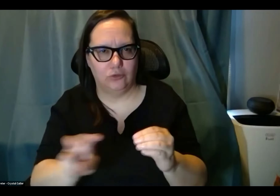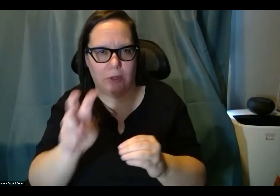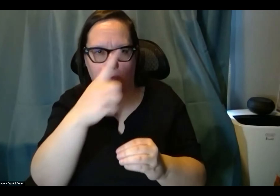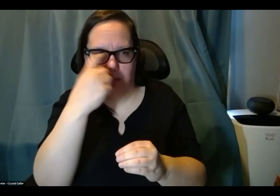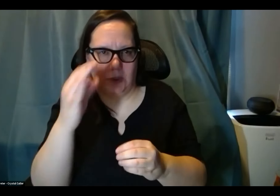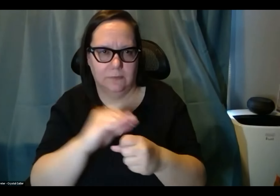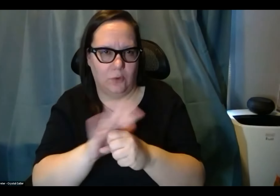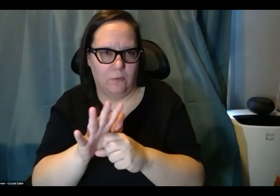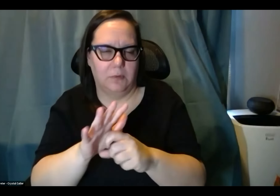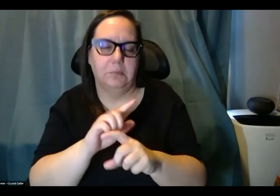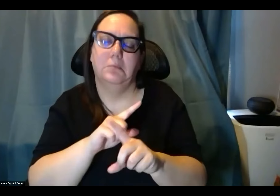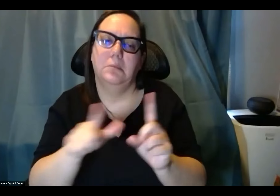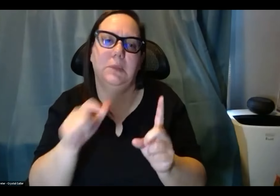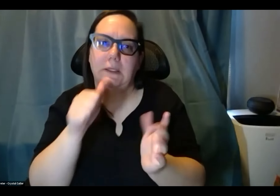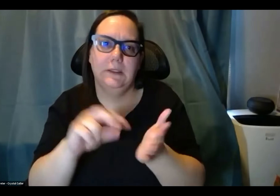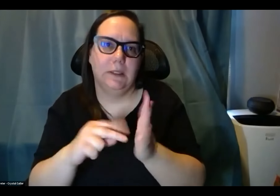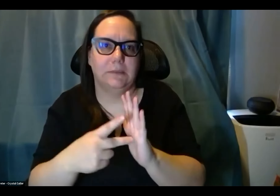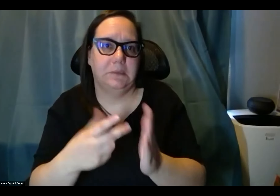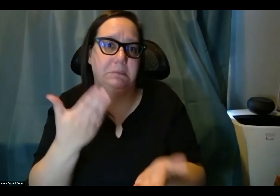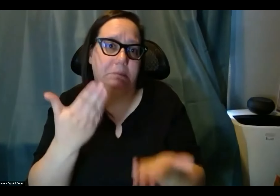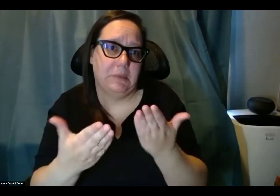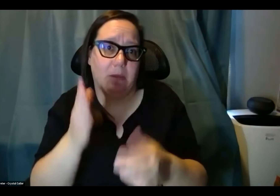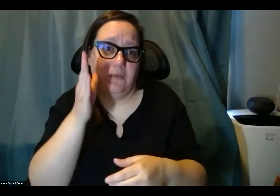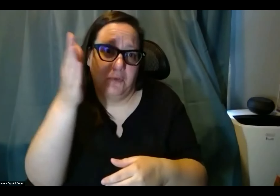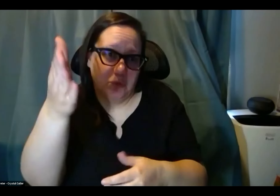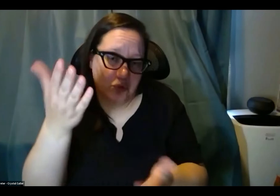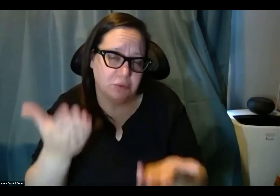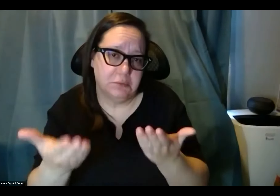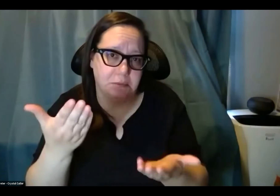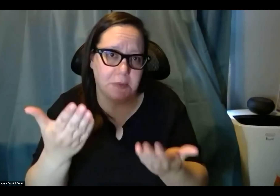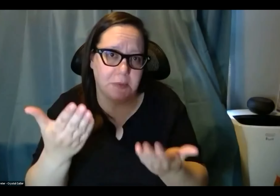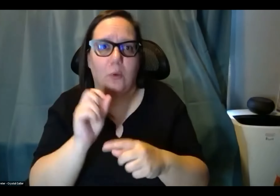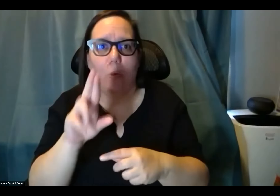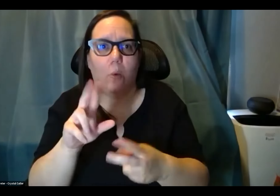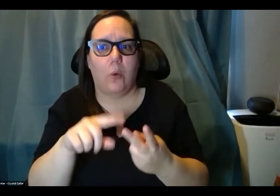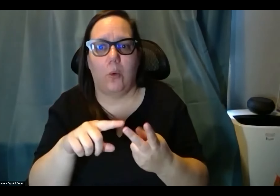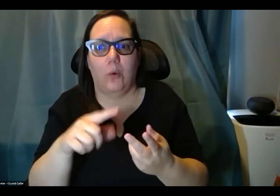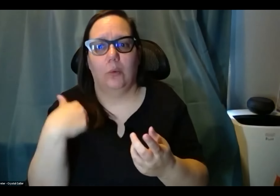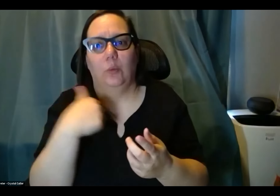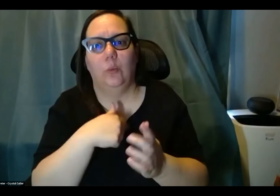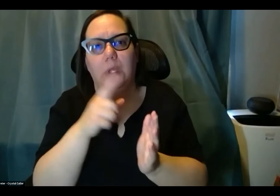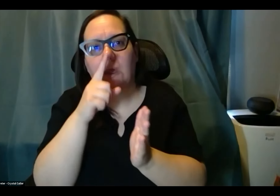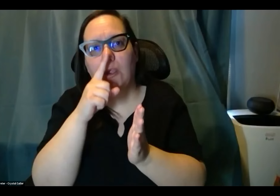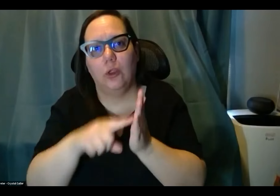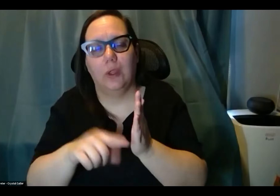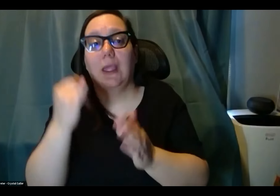mean that may not be something we do in the future or that we look at if we need to. But